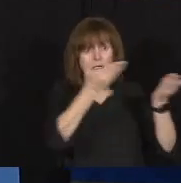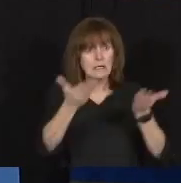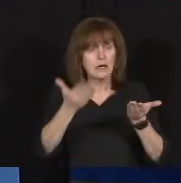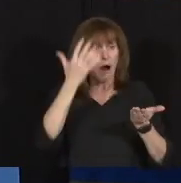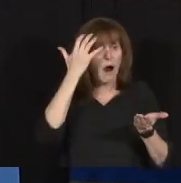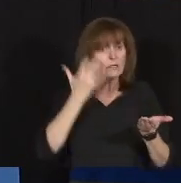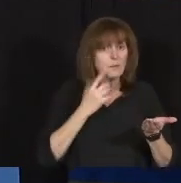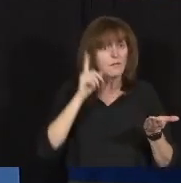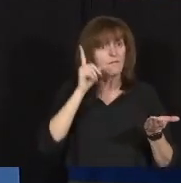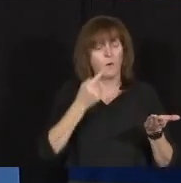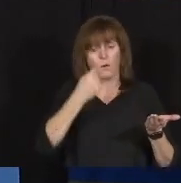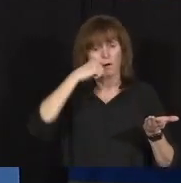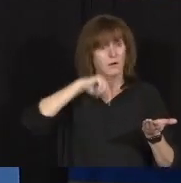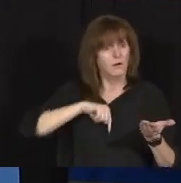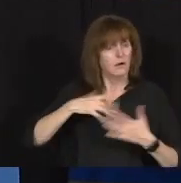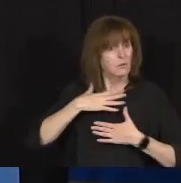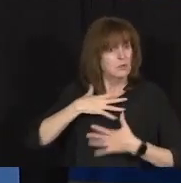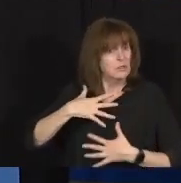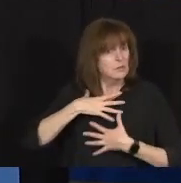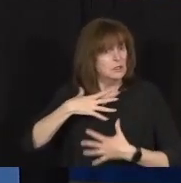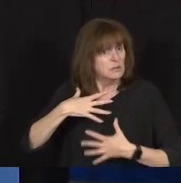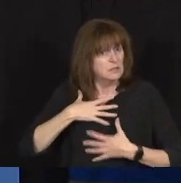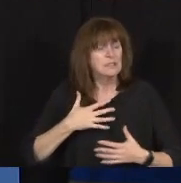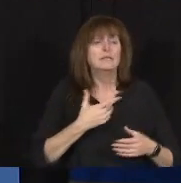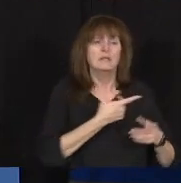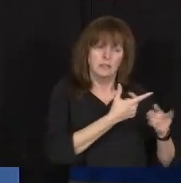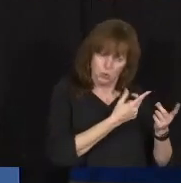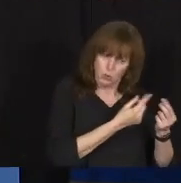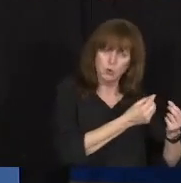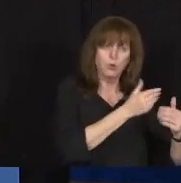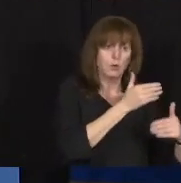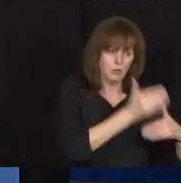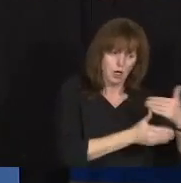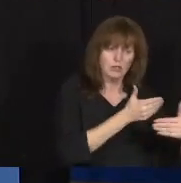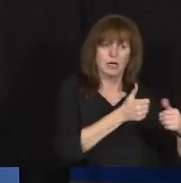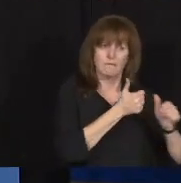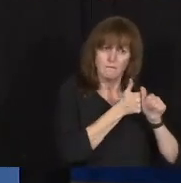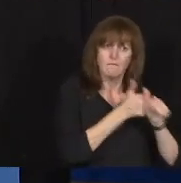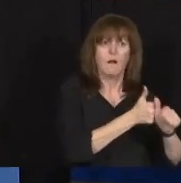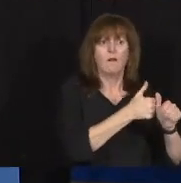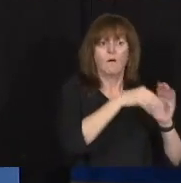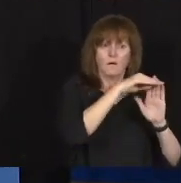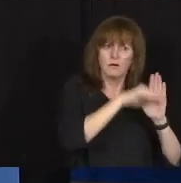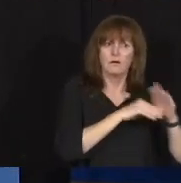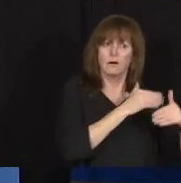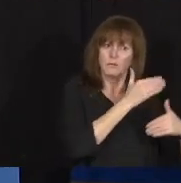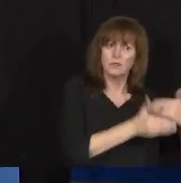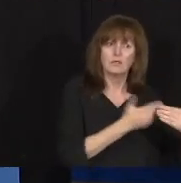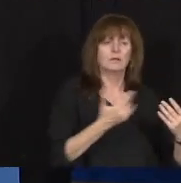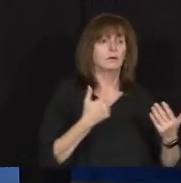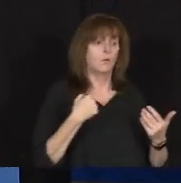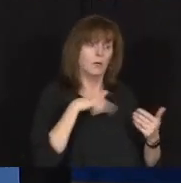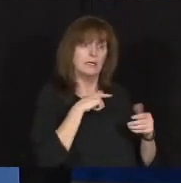ng as well. We a re relying on the assistance of the public health